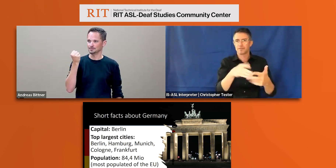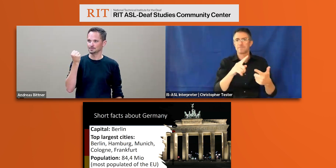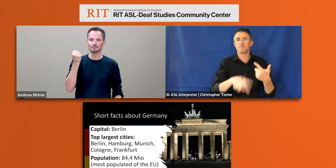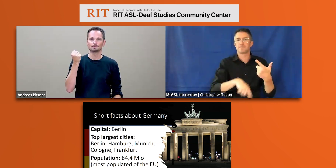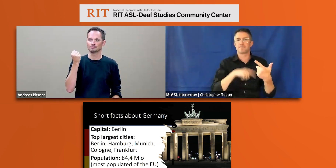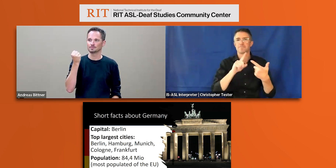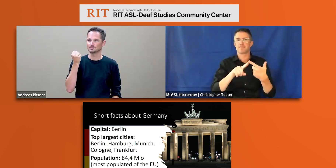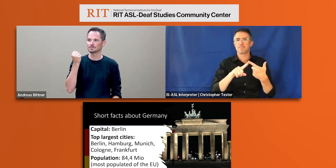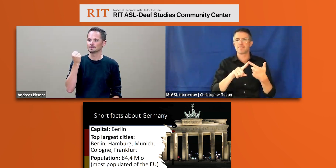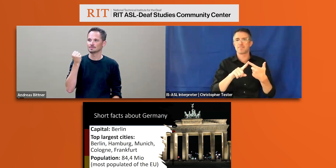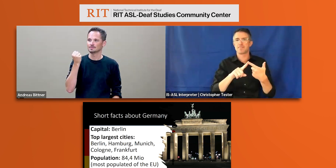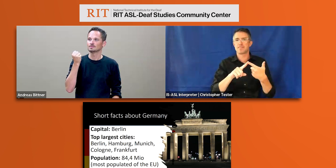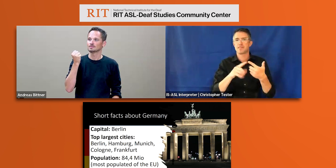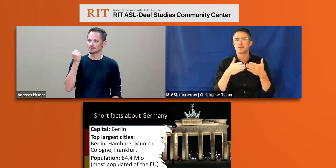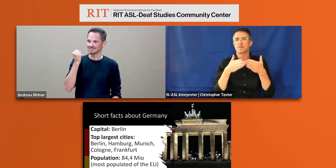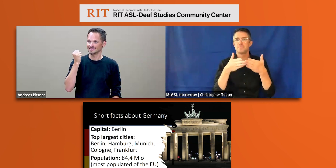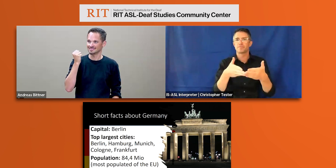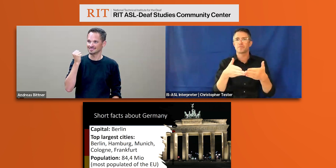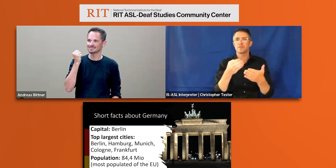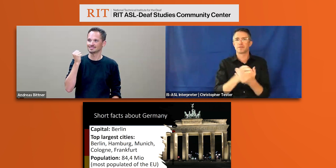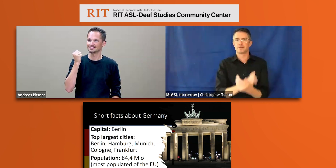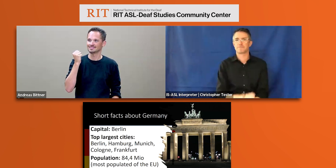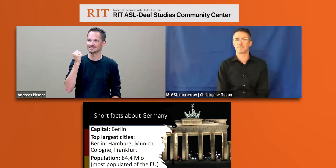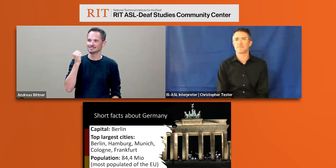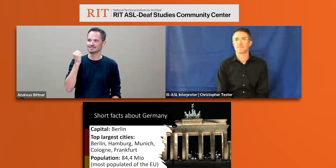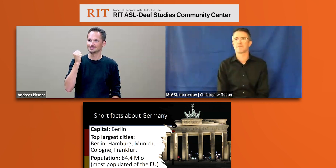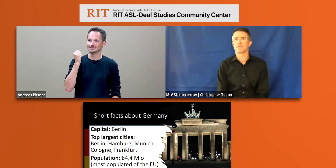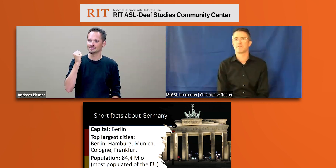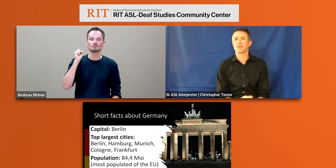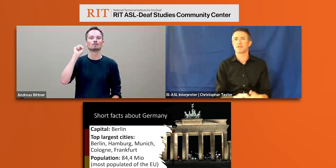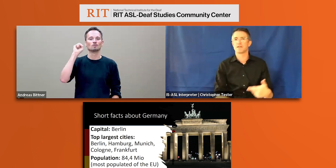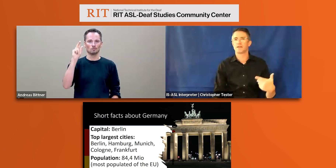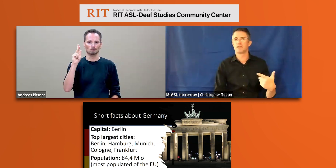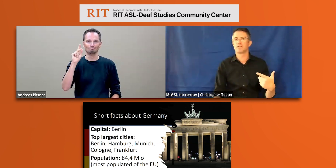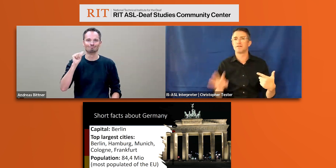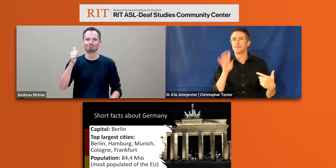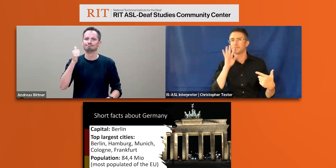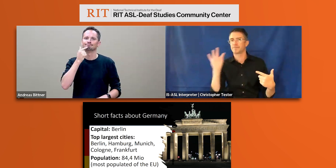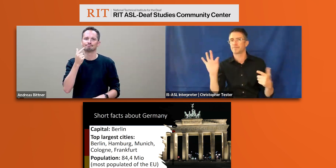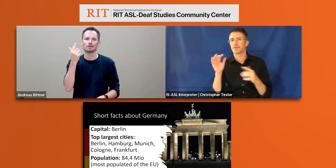It functions on a port economy. Mm-hmm, mm-hmm.